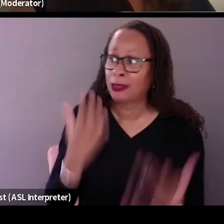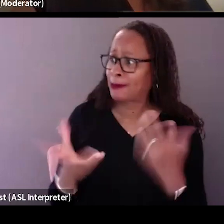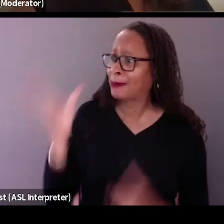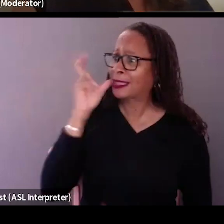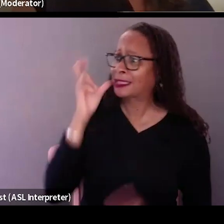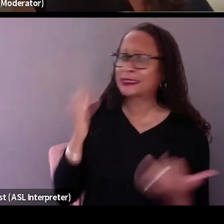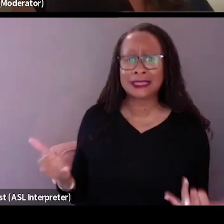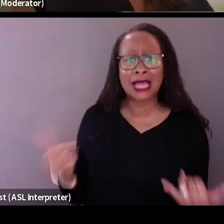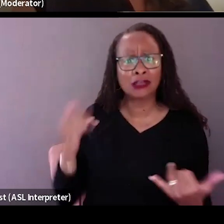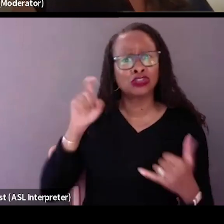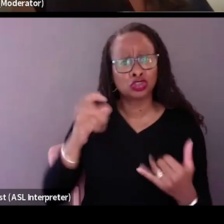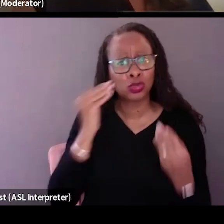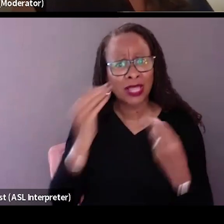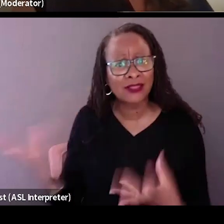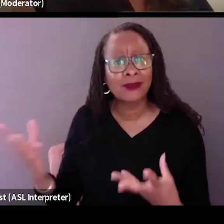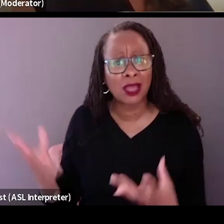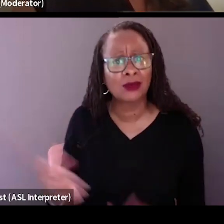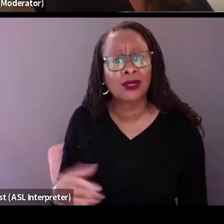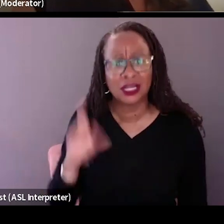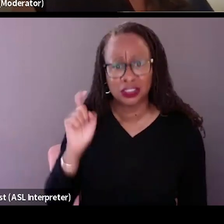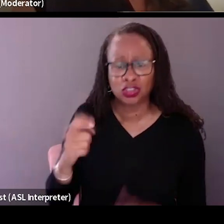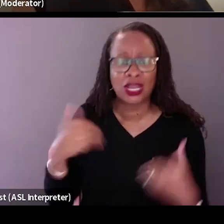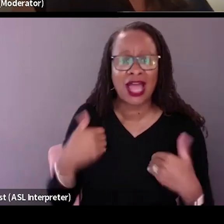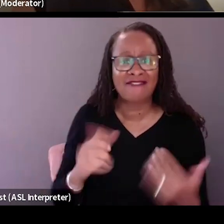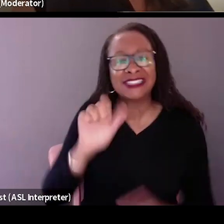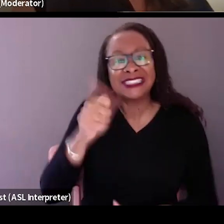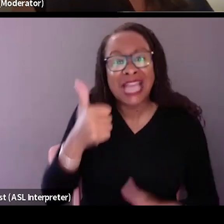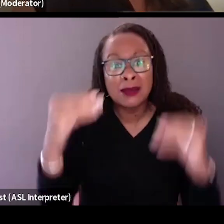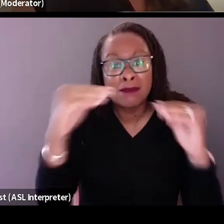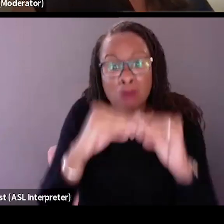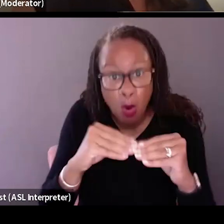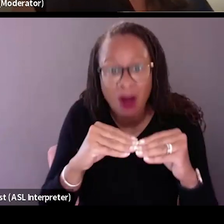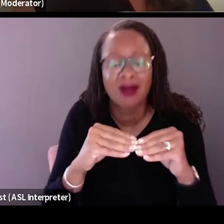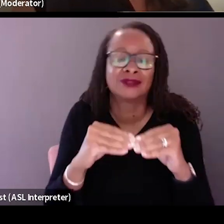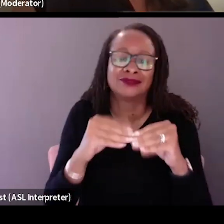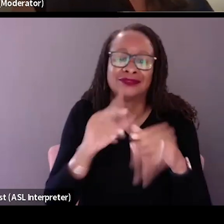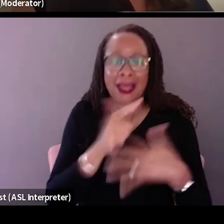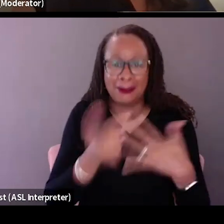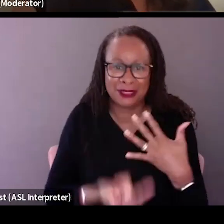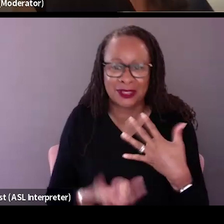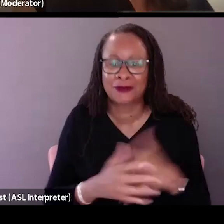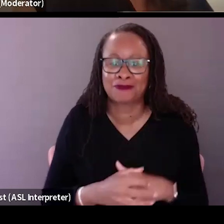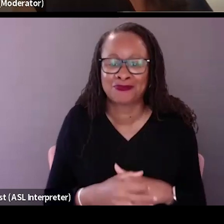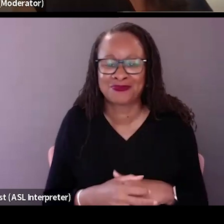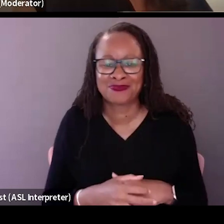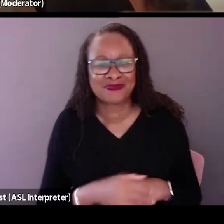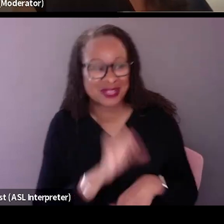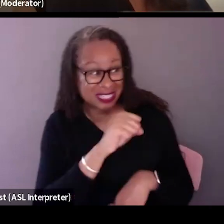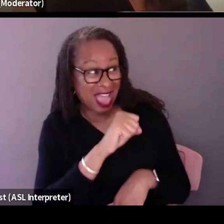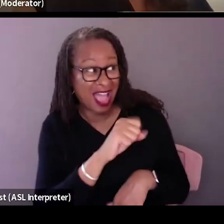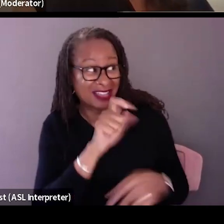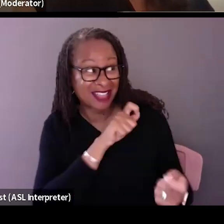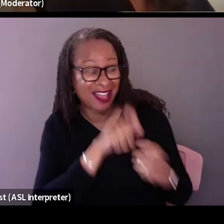and you should tell them there should be like 10 more episodes. Yeah, exactly. I will do that.